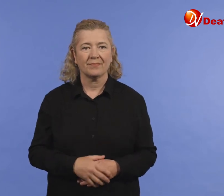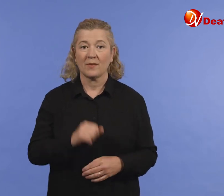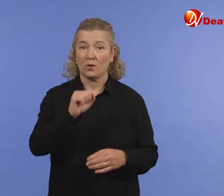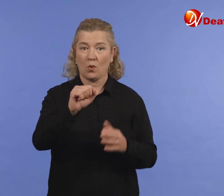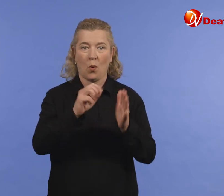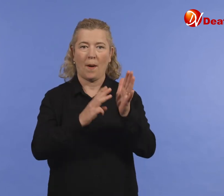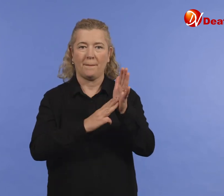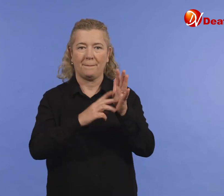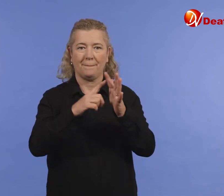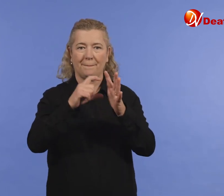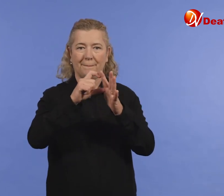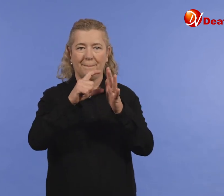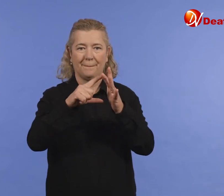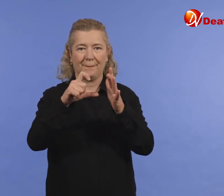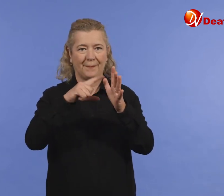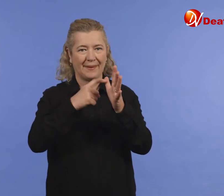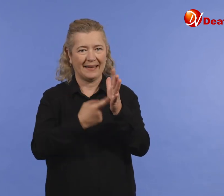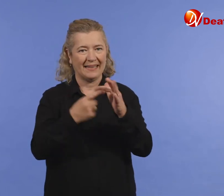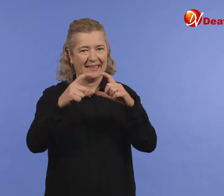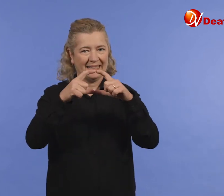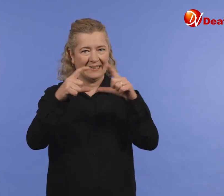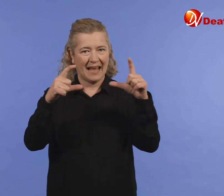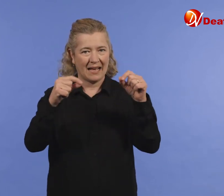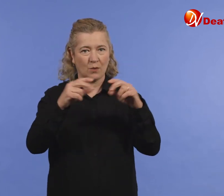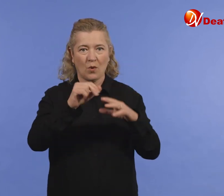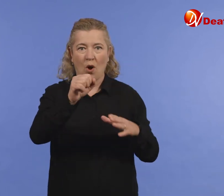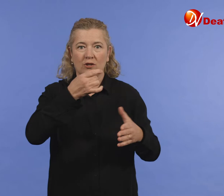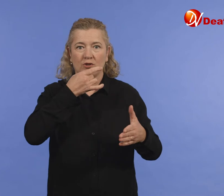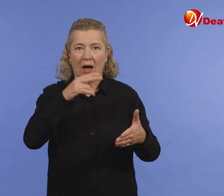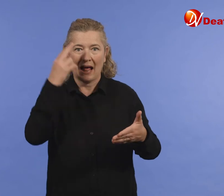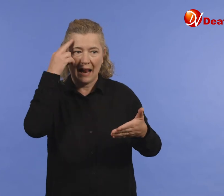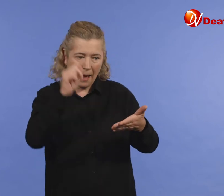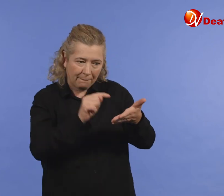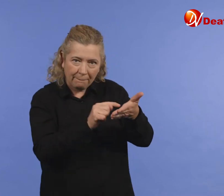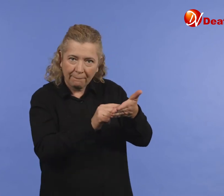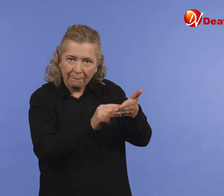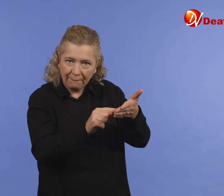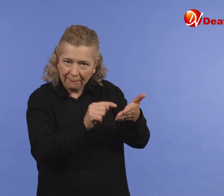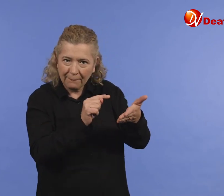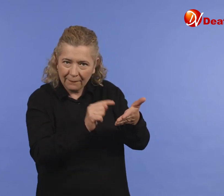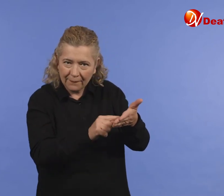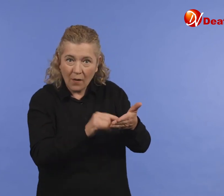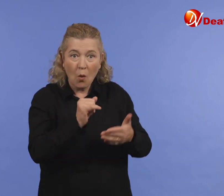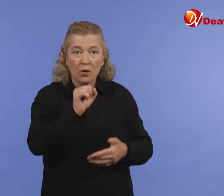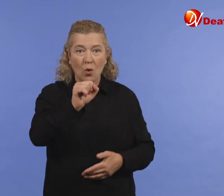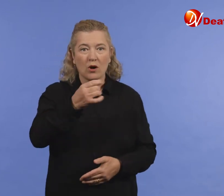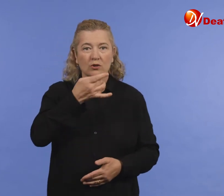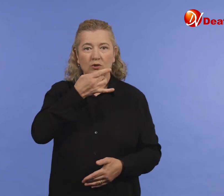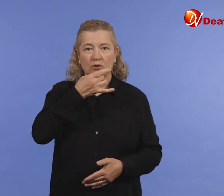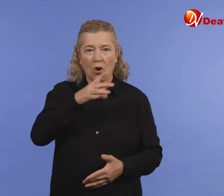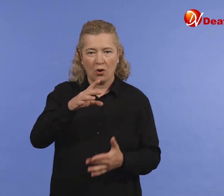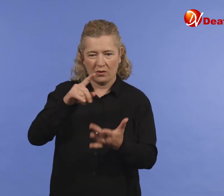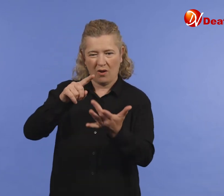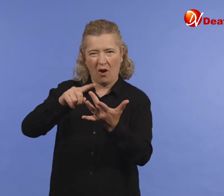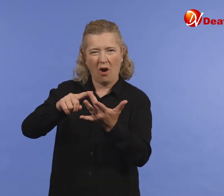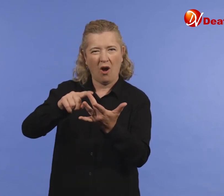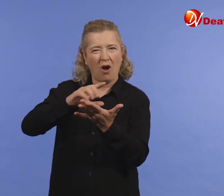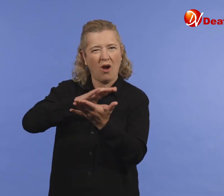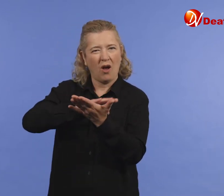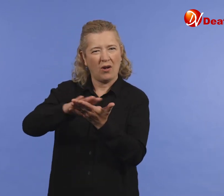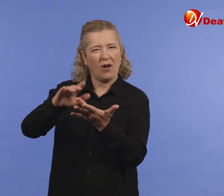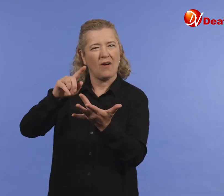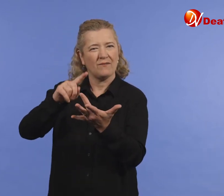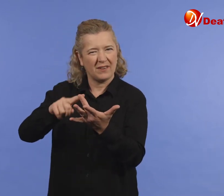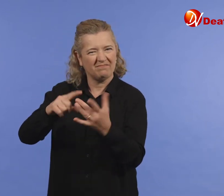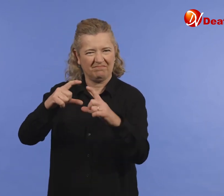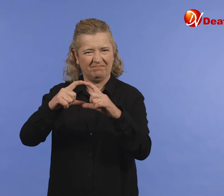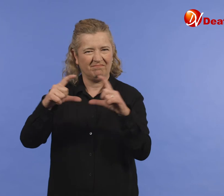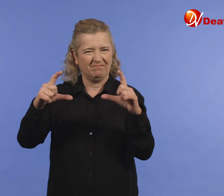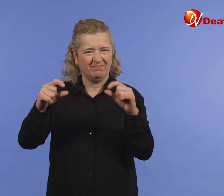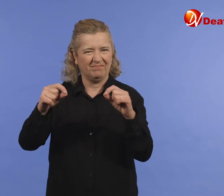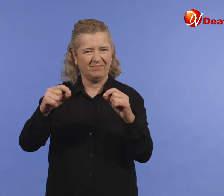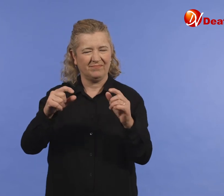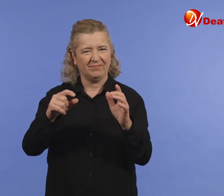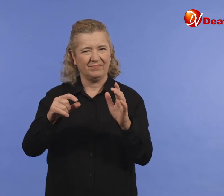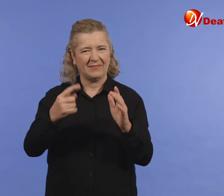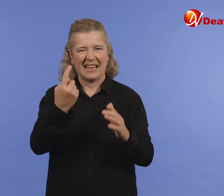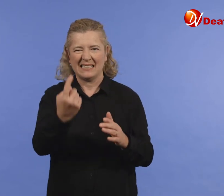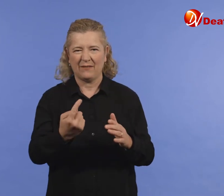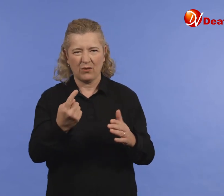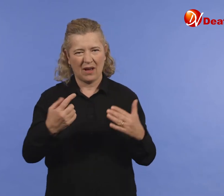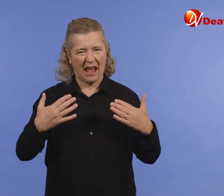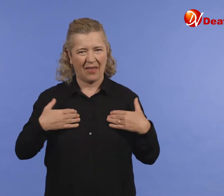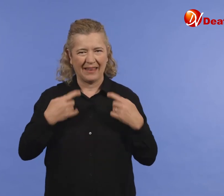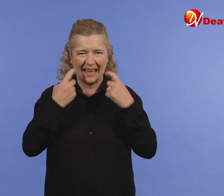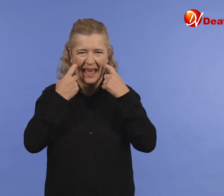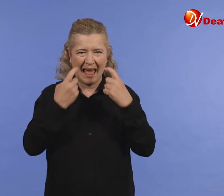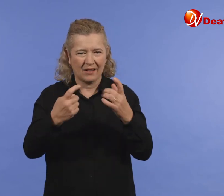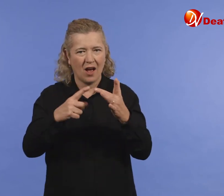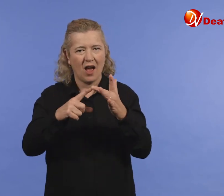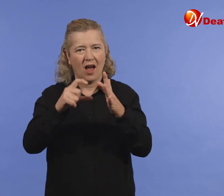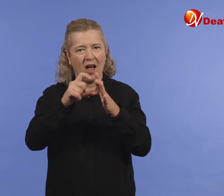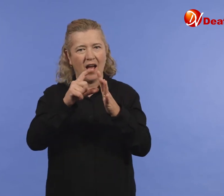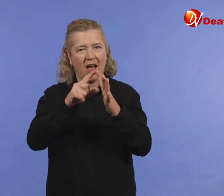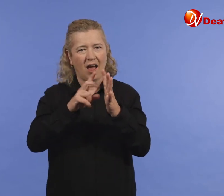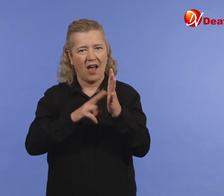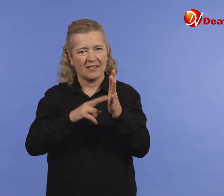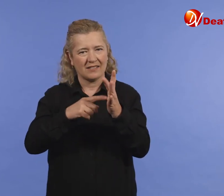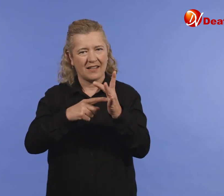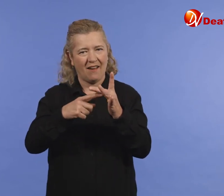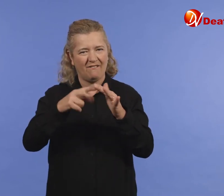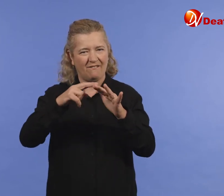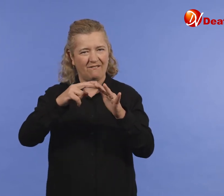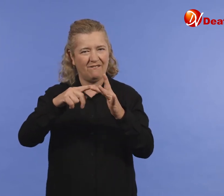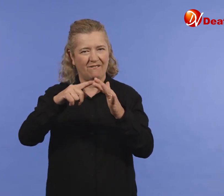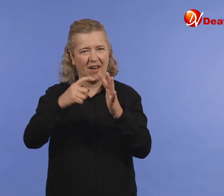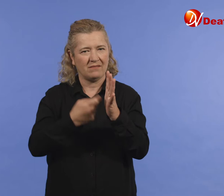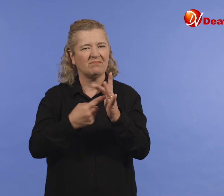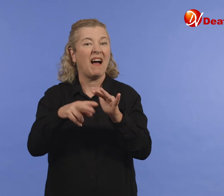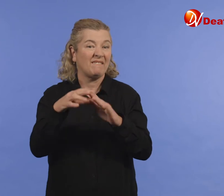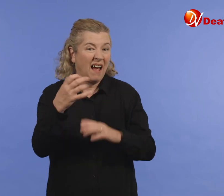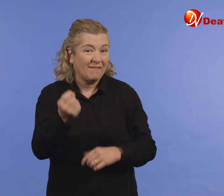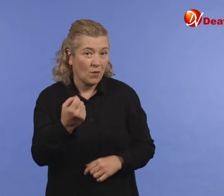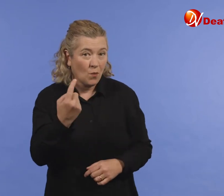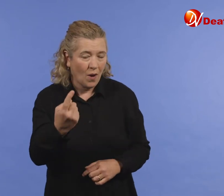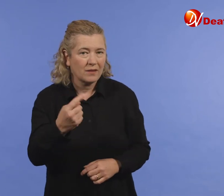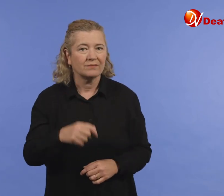your Medicare card (with your child listed) or your child’s Individual Healthcare Identifier if they have one;